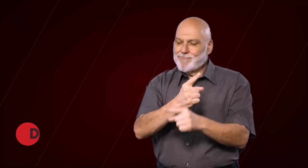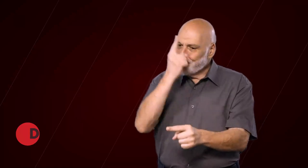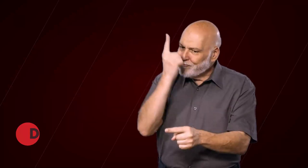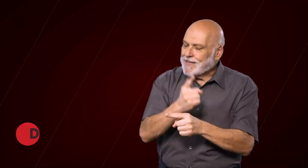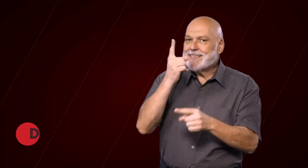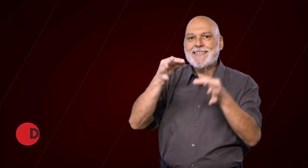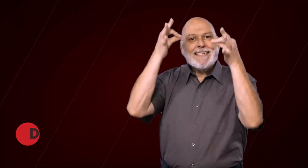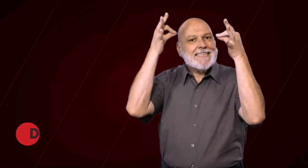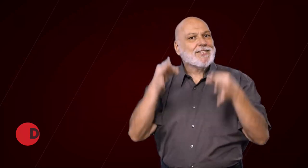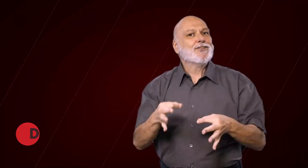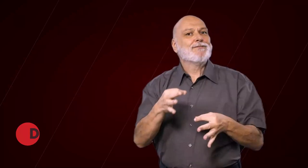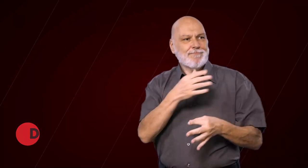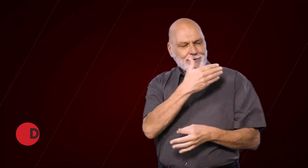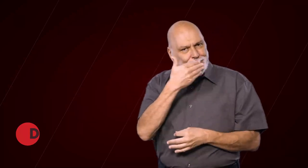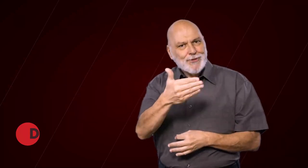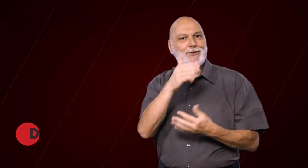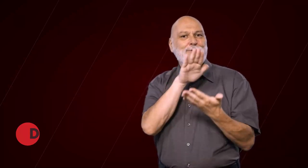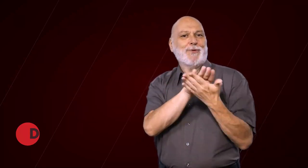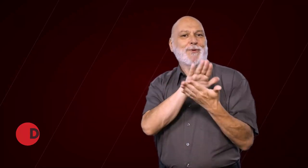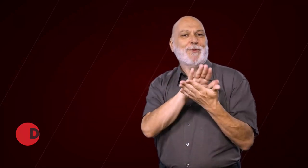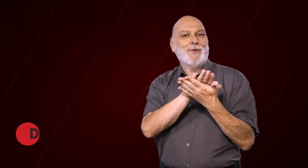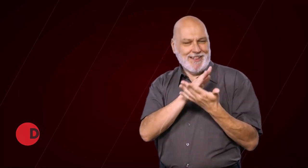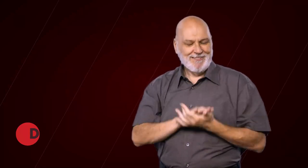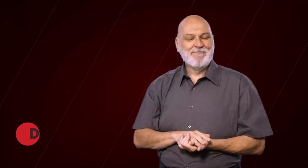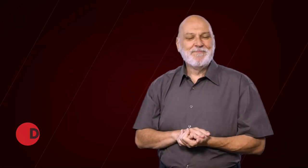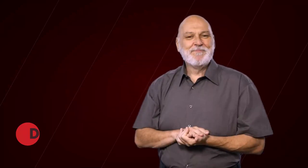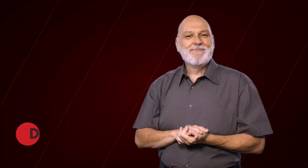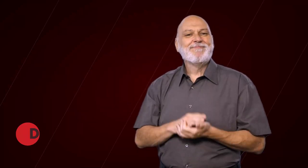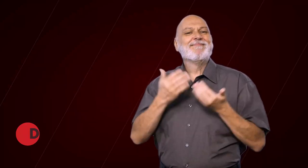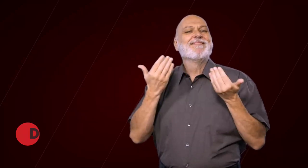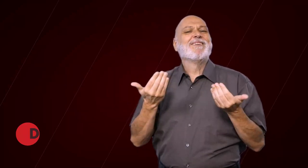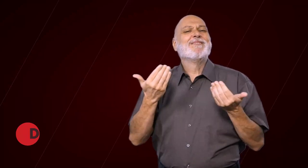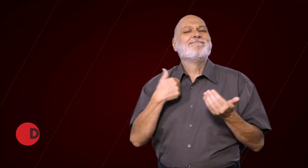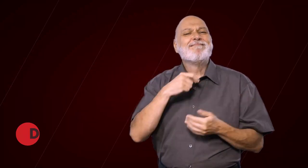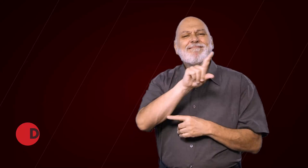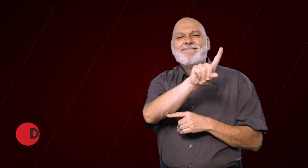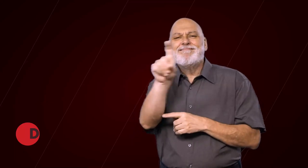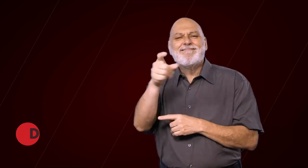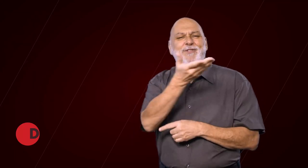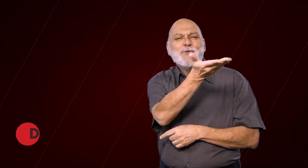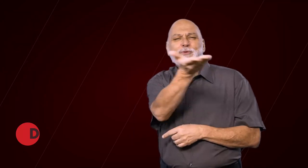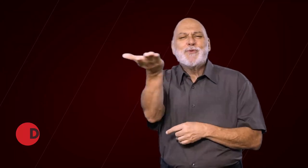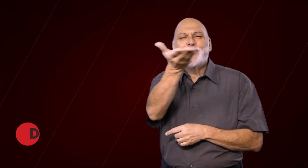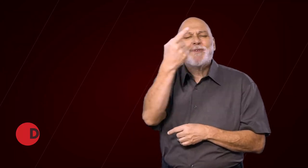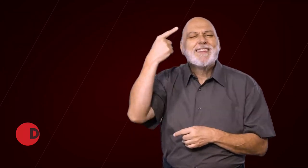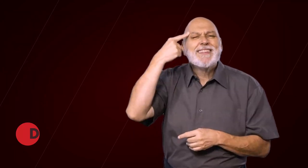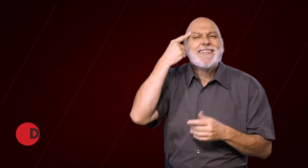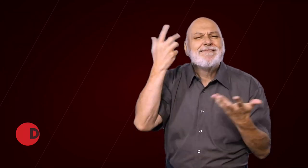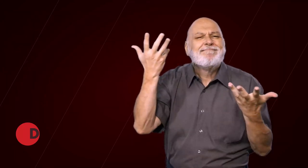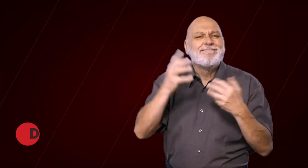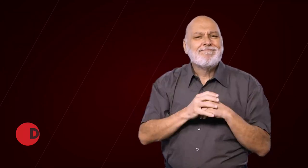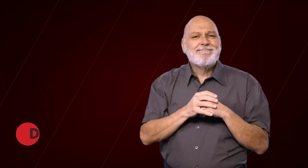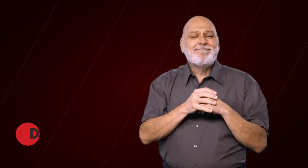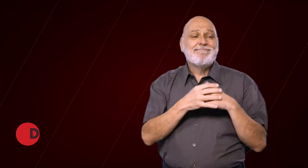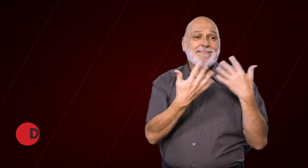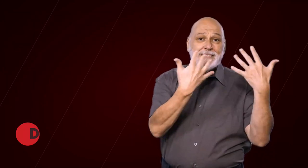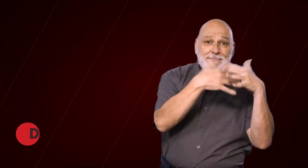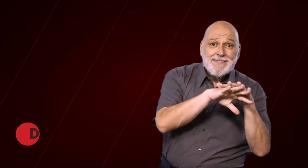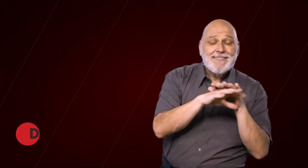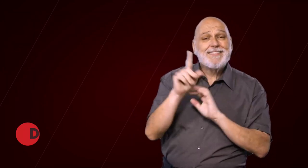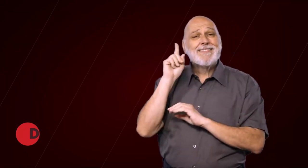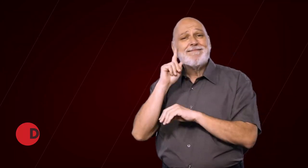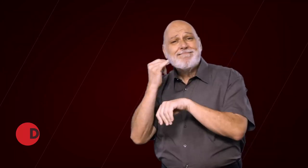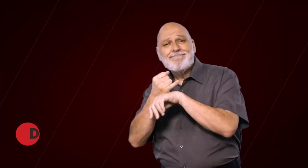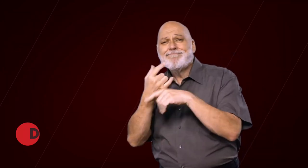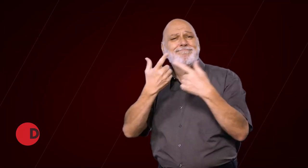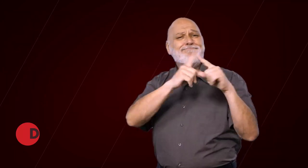believe that attending the Deaf school was the right decision.